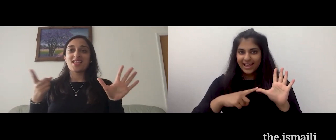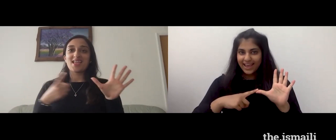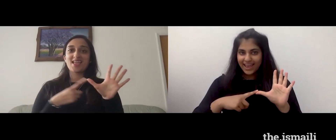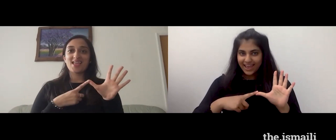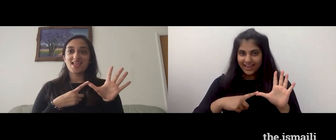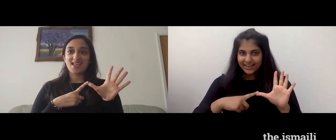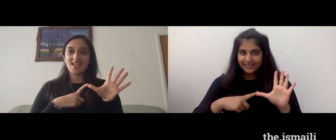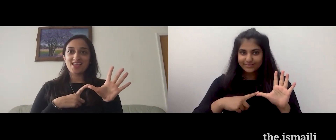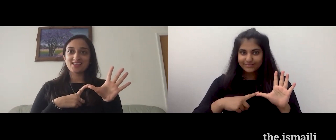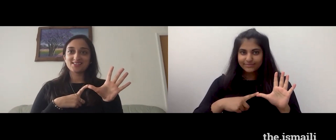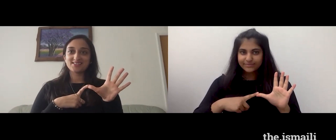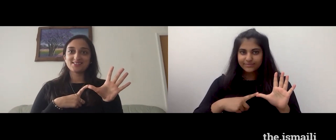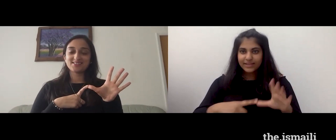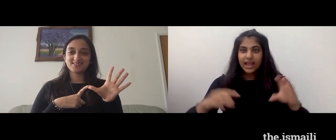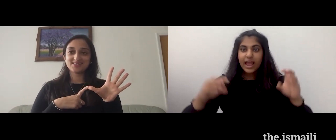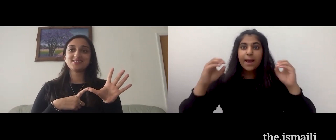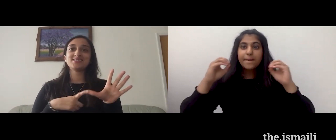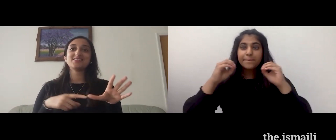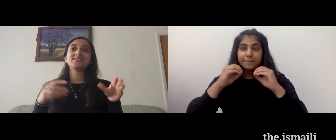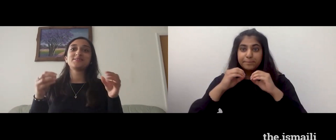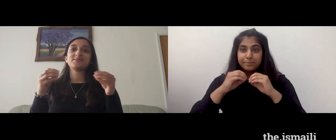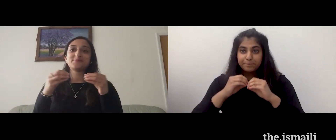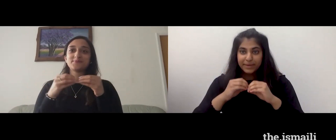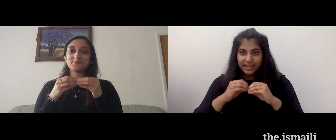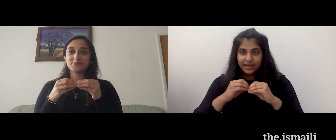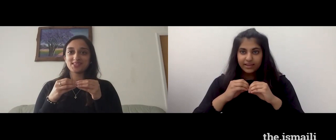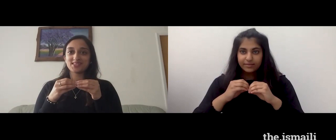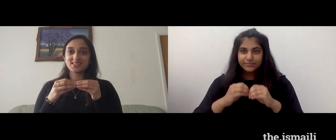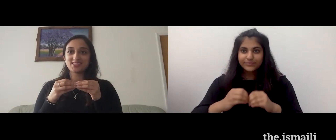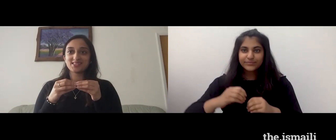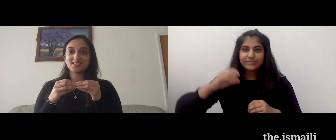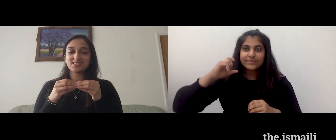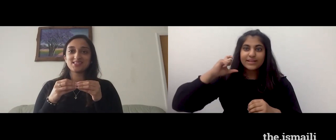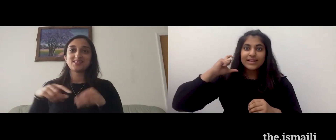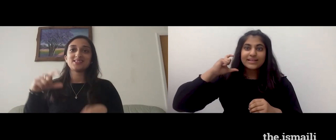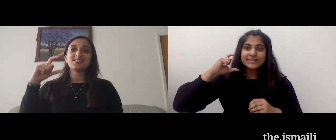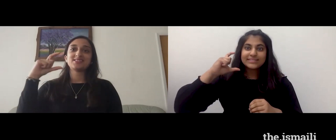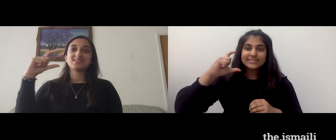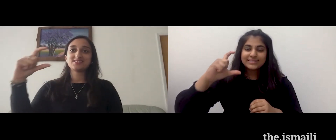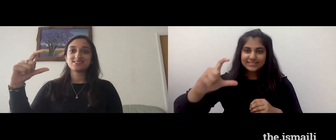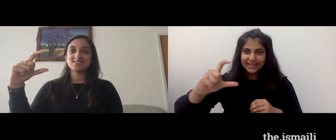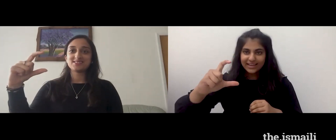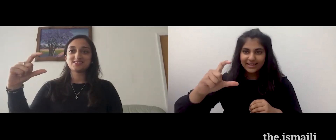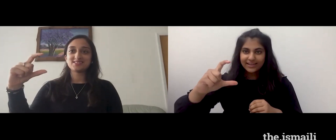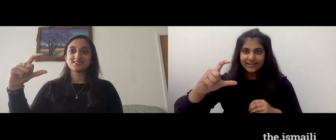"A" "B" "C"